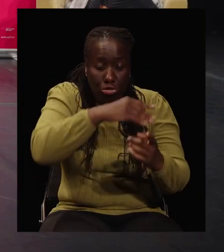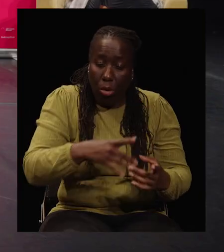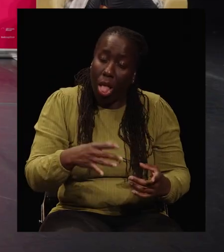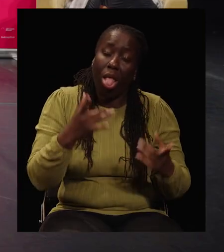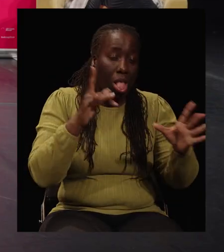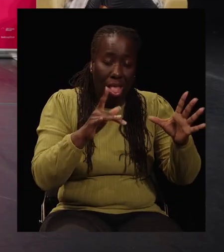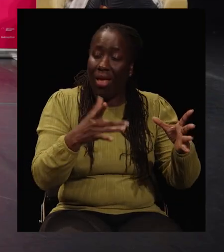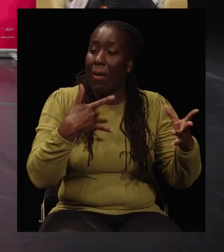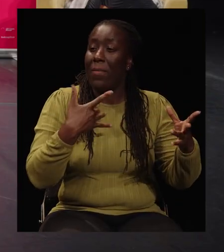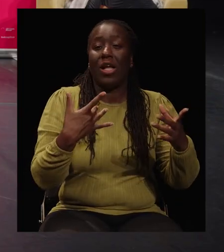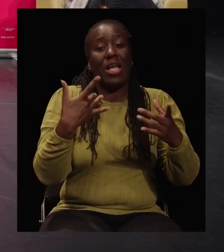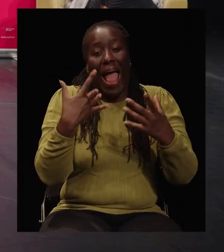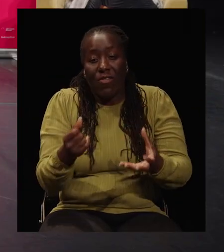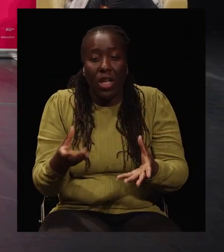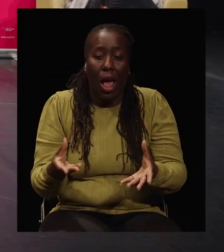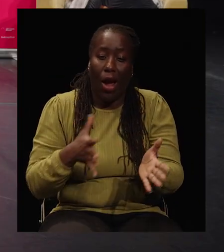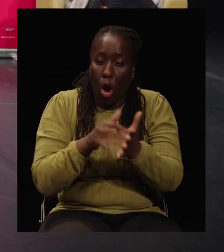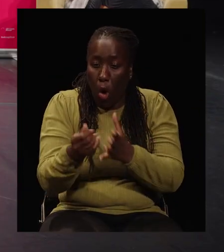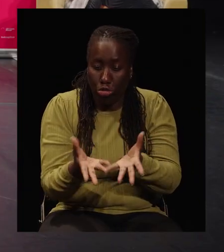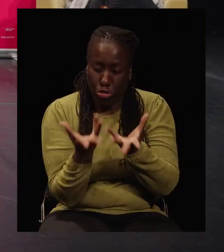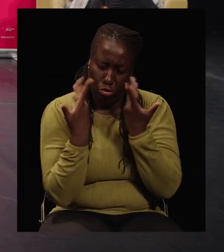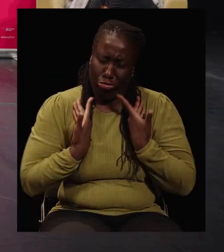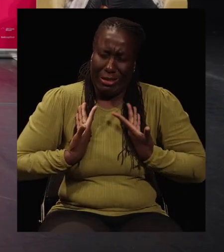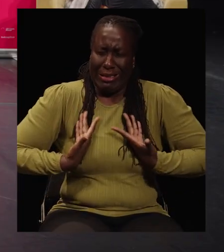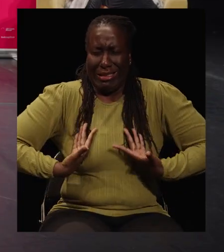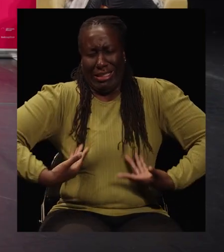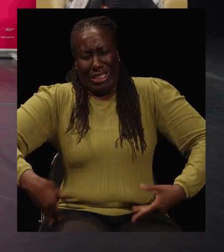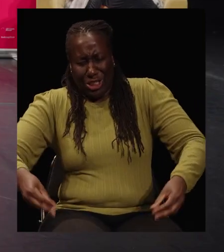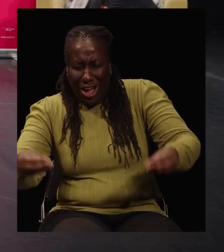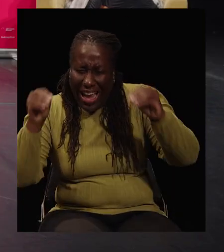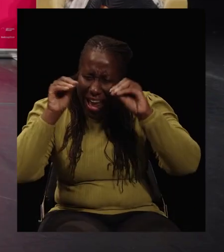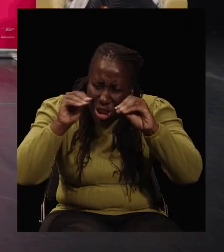having a culturally rich education and upbringing, and that being really important.